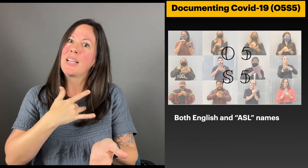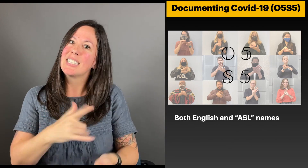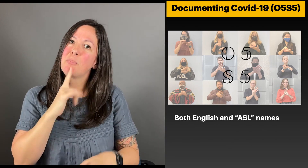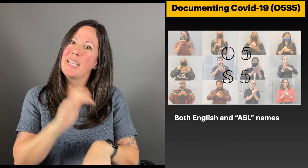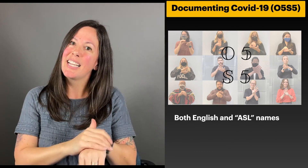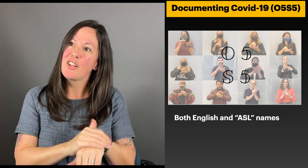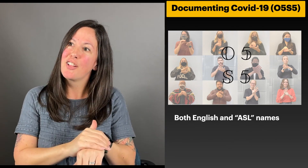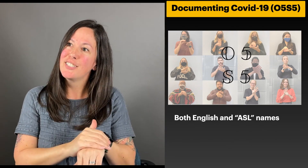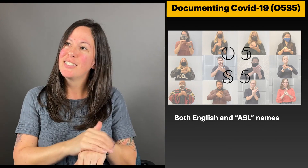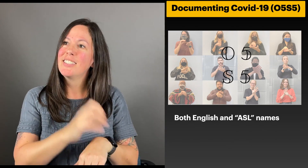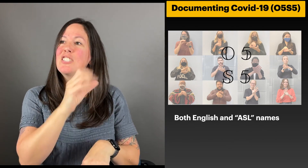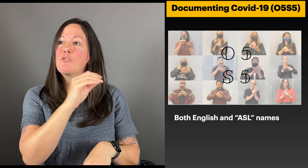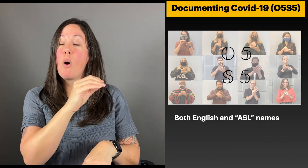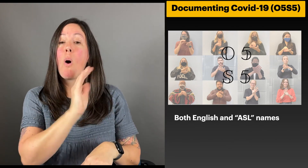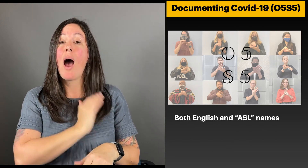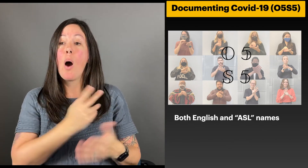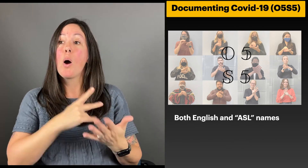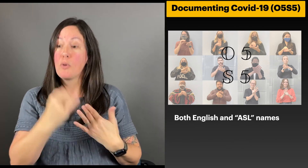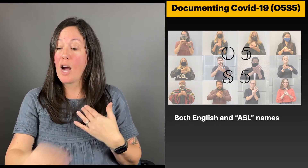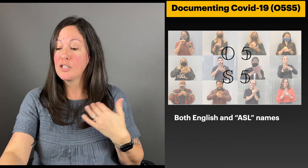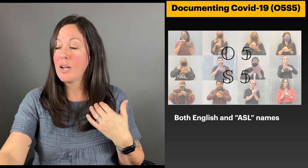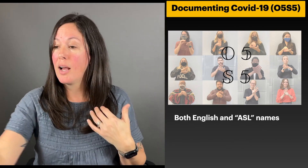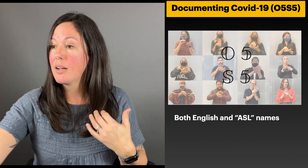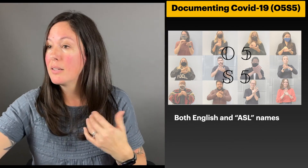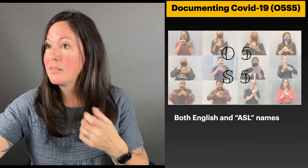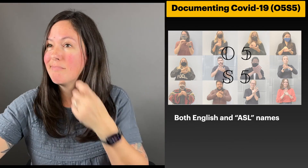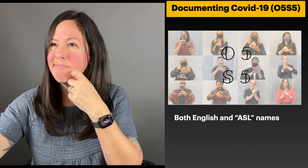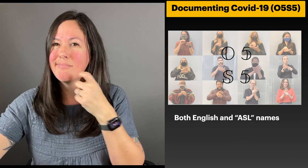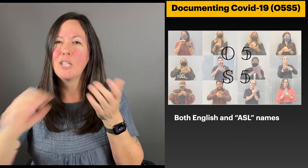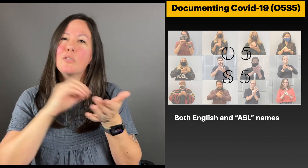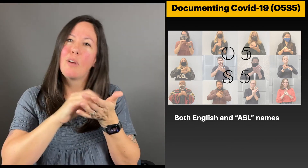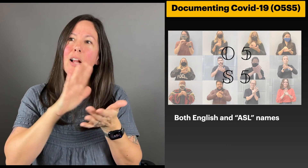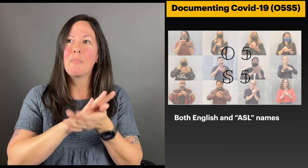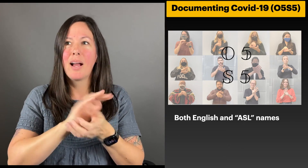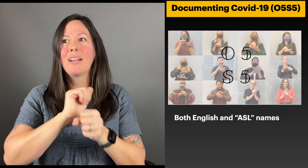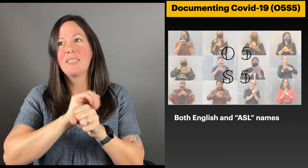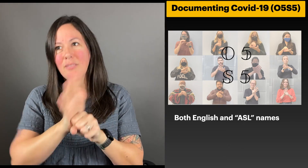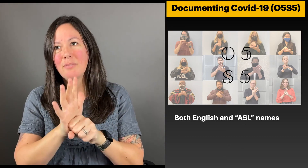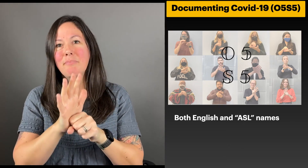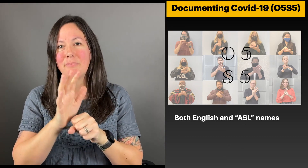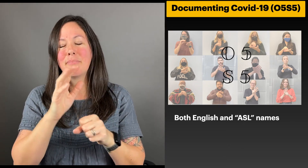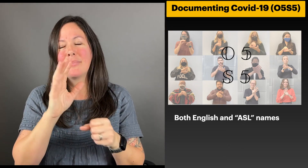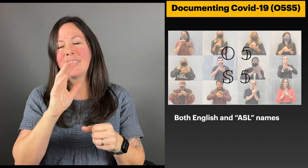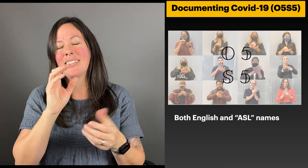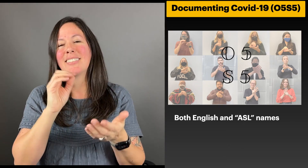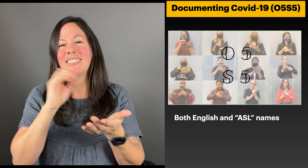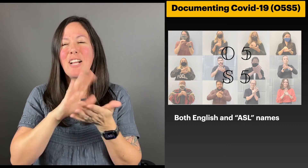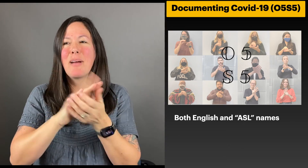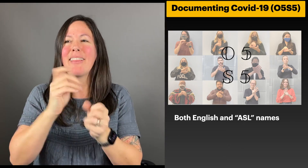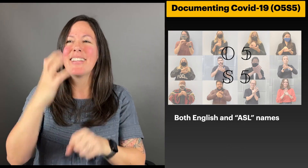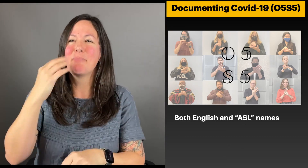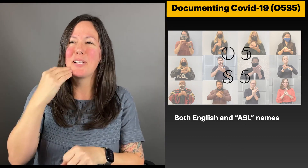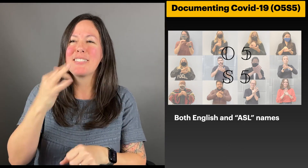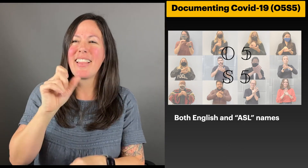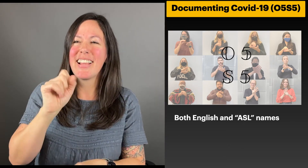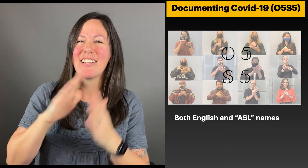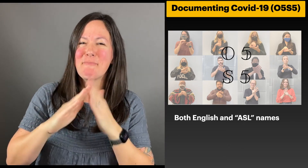ASL and what that means when we write we're we're presumably writing English